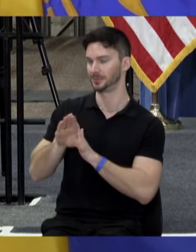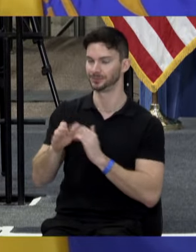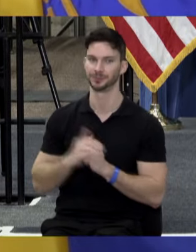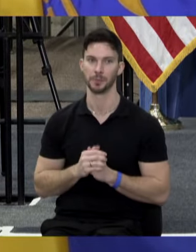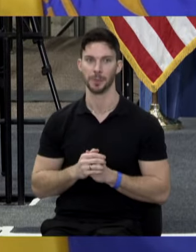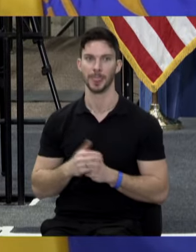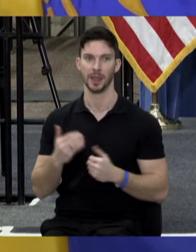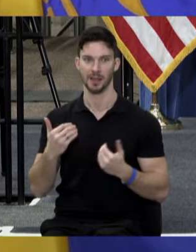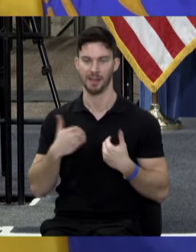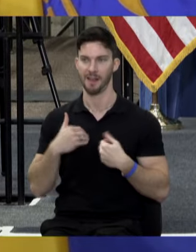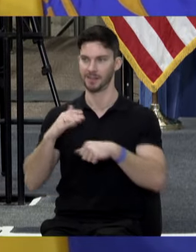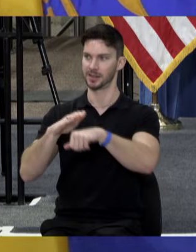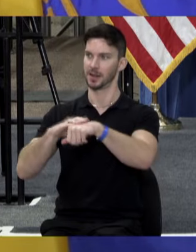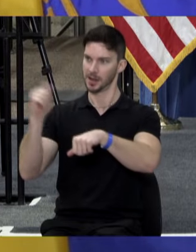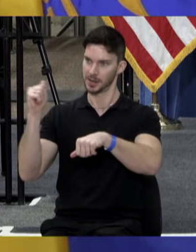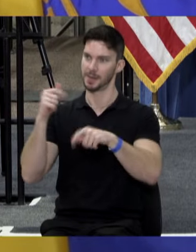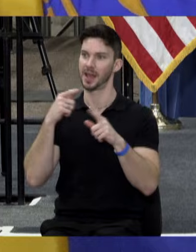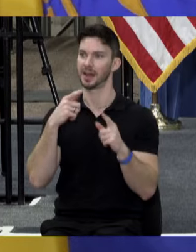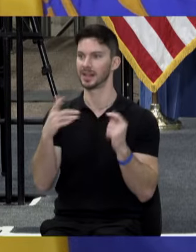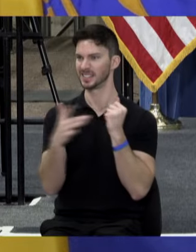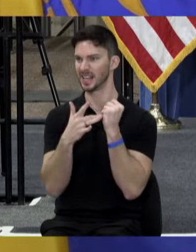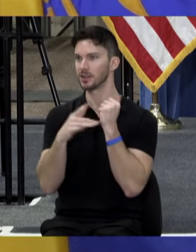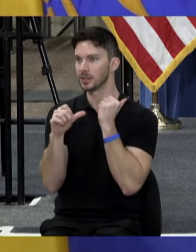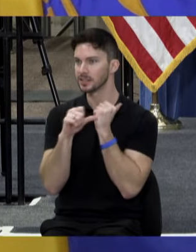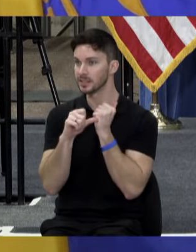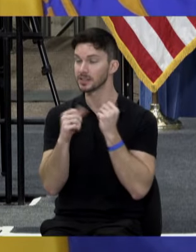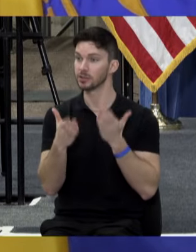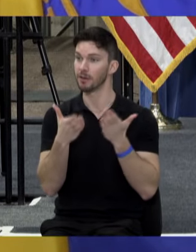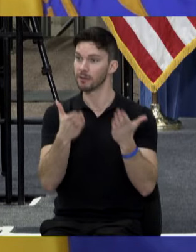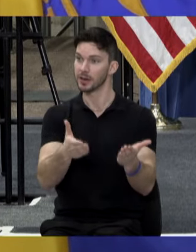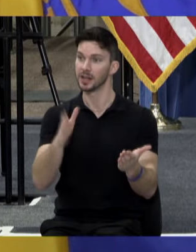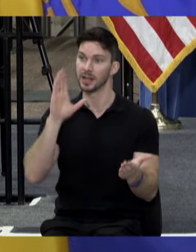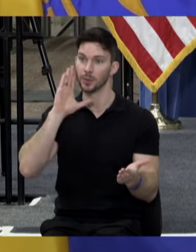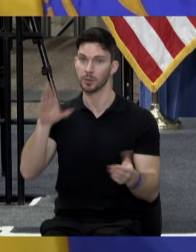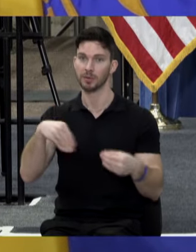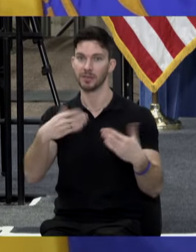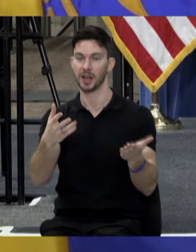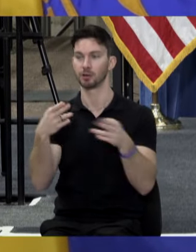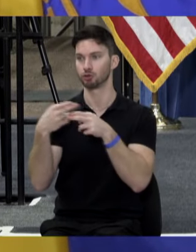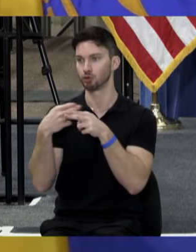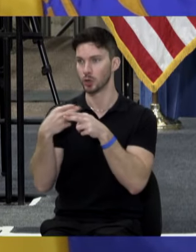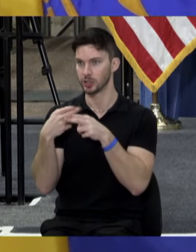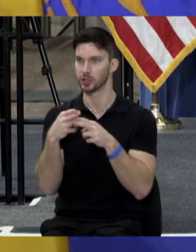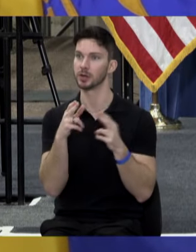technical assistance offering that will provide short-term support to help states addressing